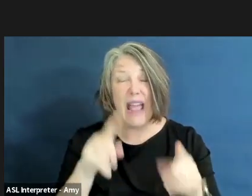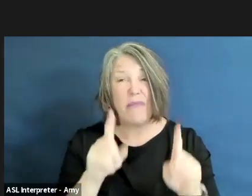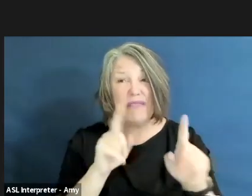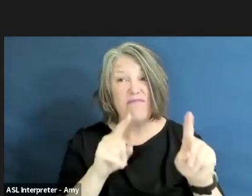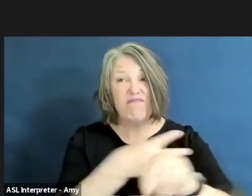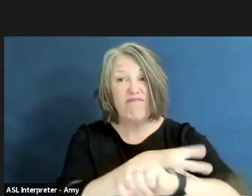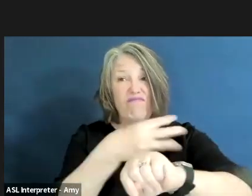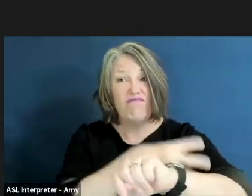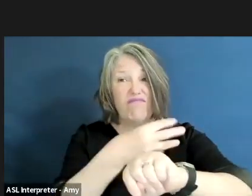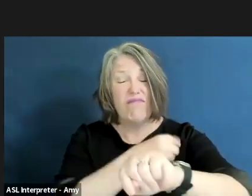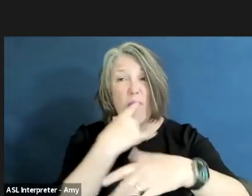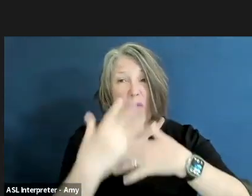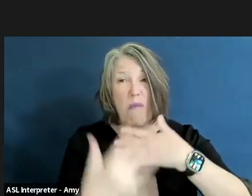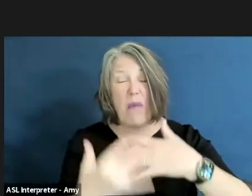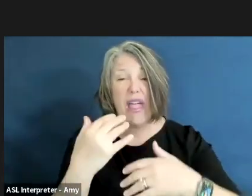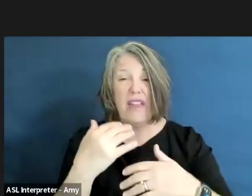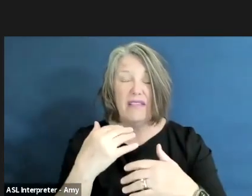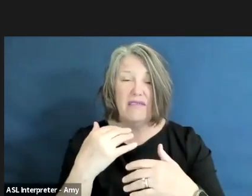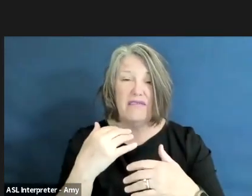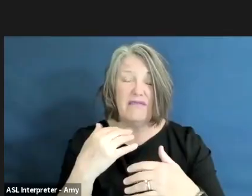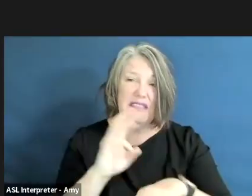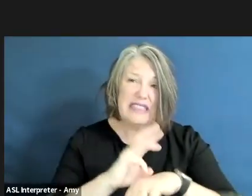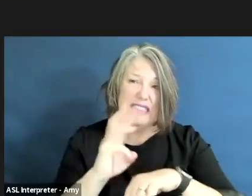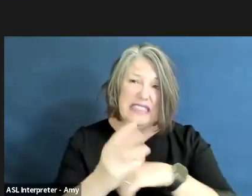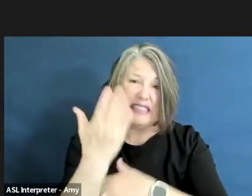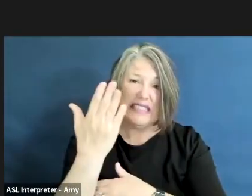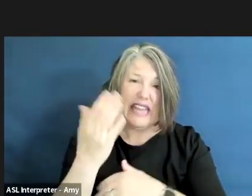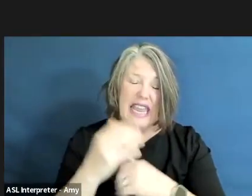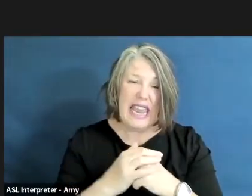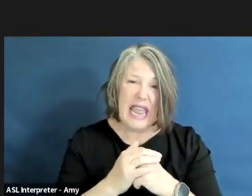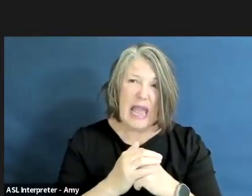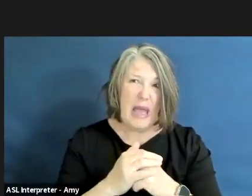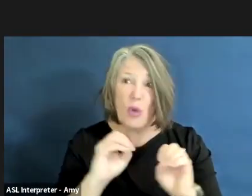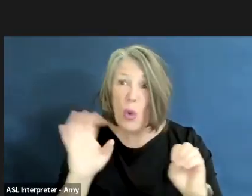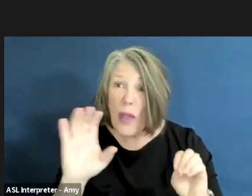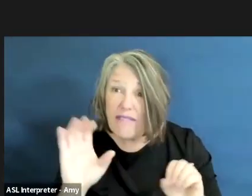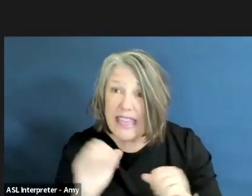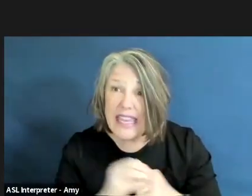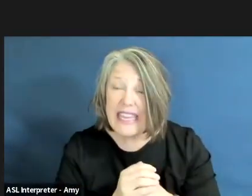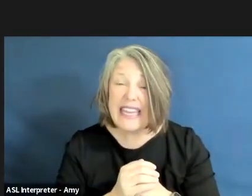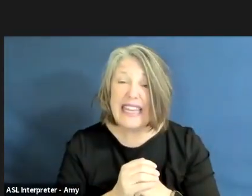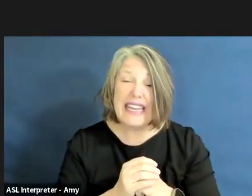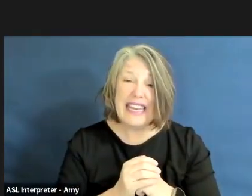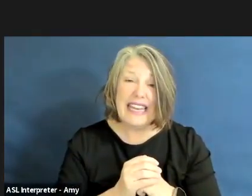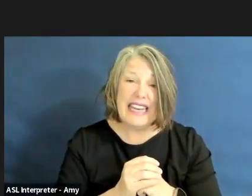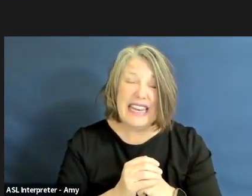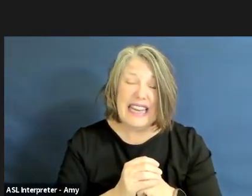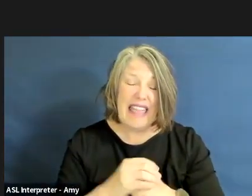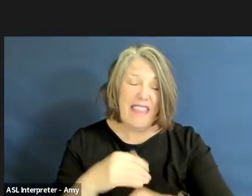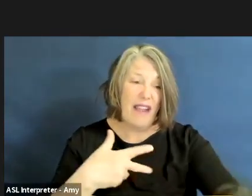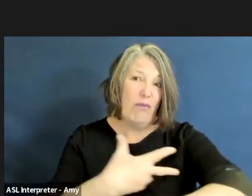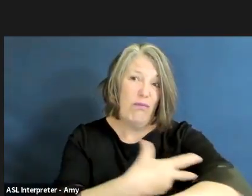at like 6:00 A.M. You are not caffeinated and they are sticking needles in your veins.